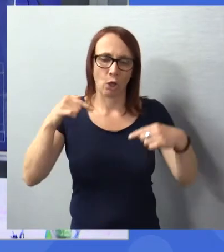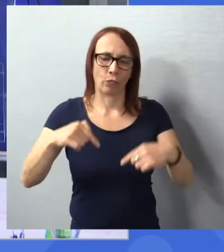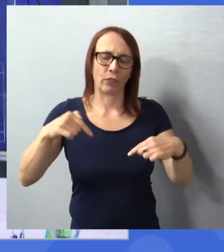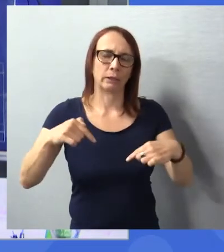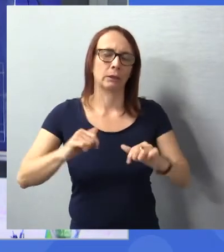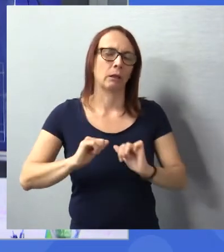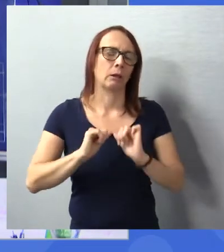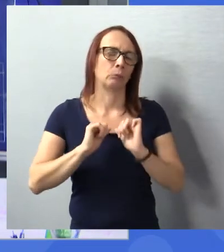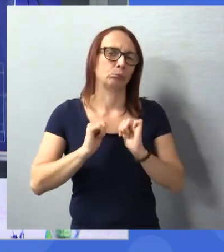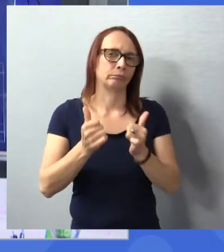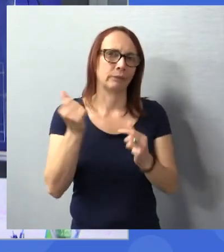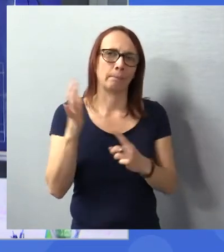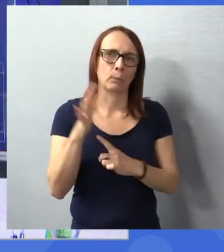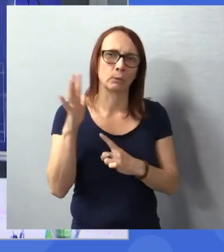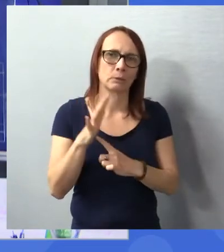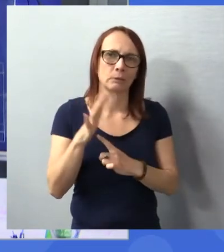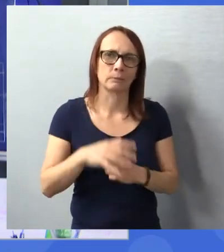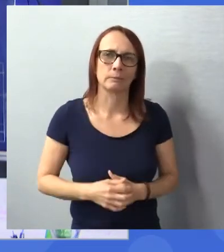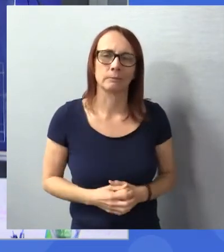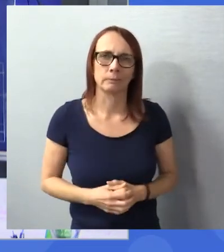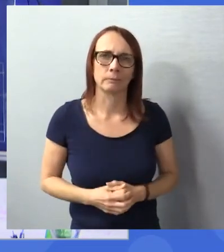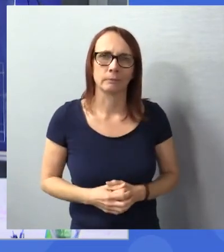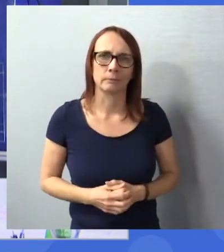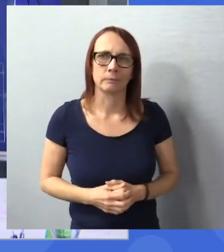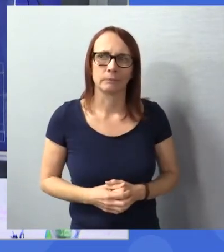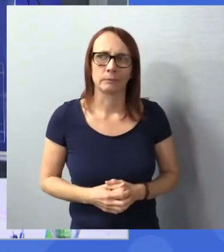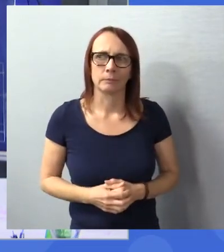important and to deal with that and in in in the different issues around the